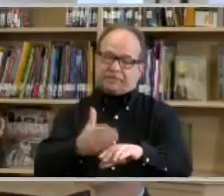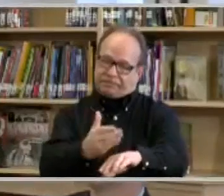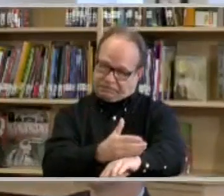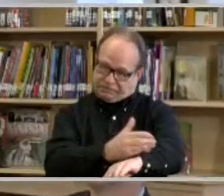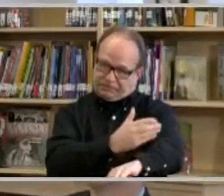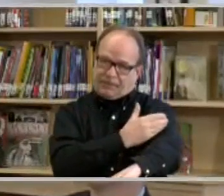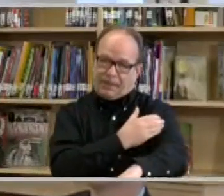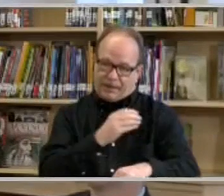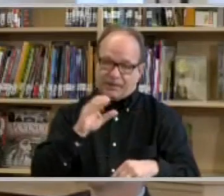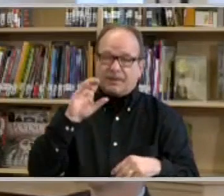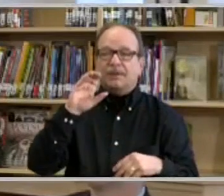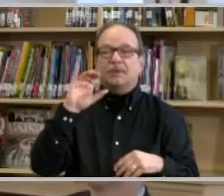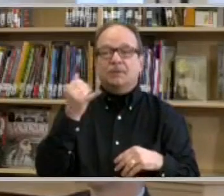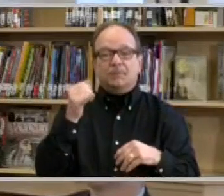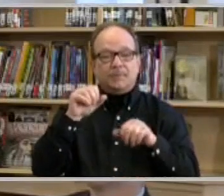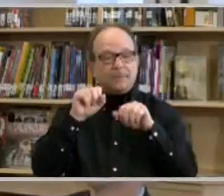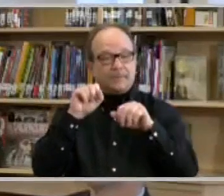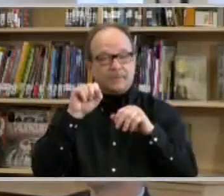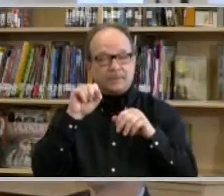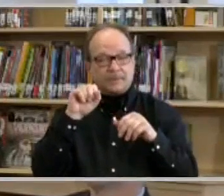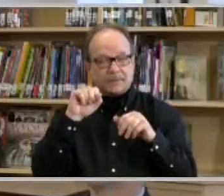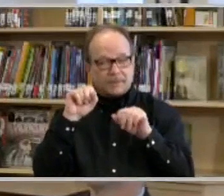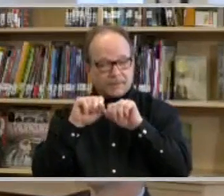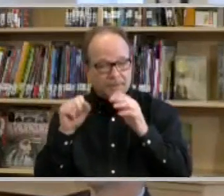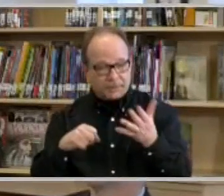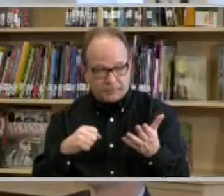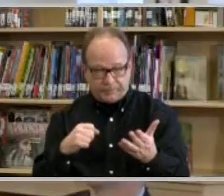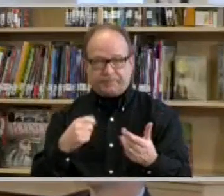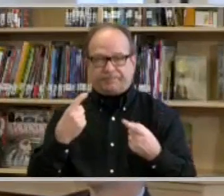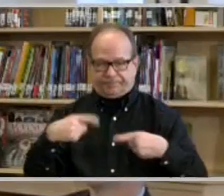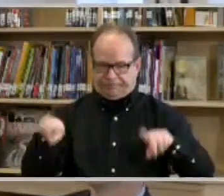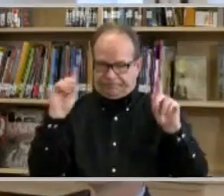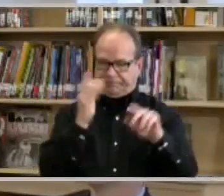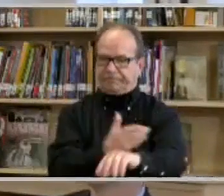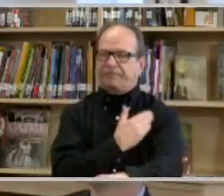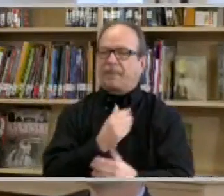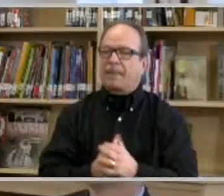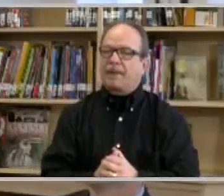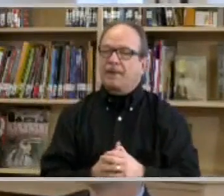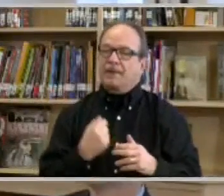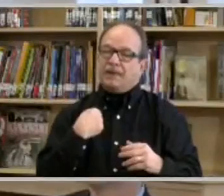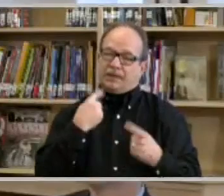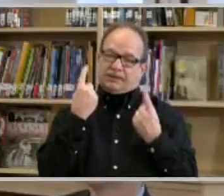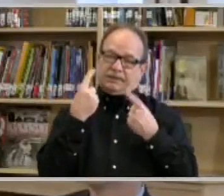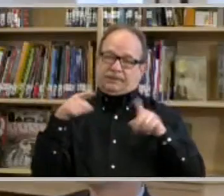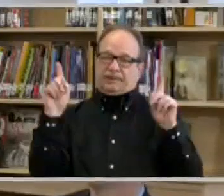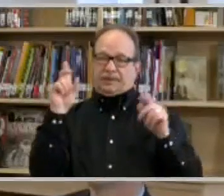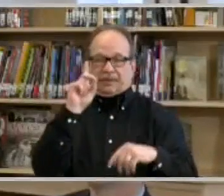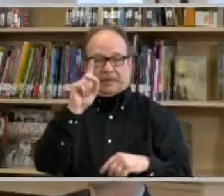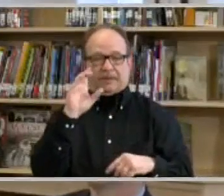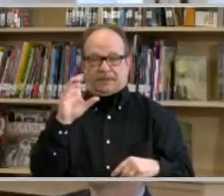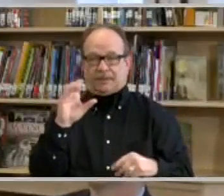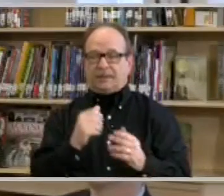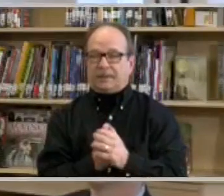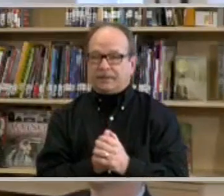STEP IN FIXING OUR CRIMINAL